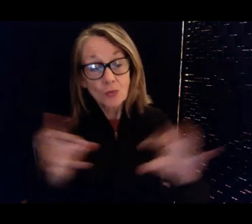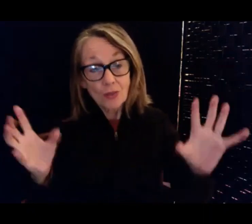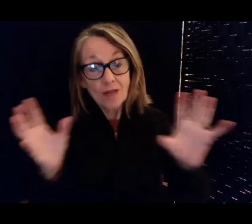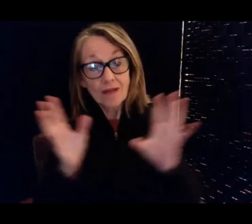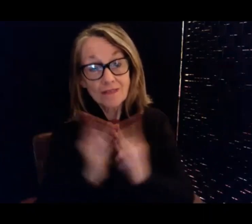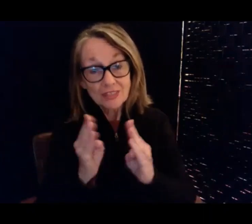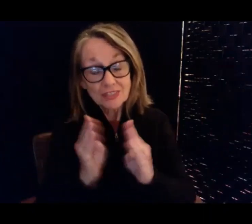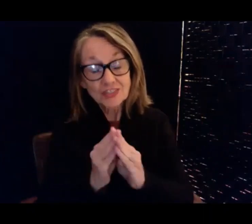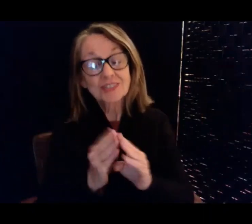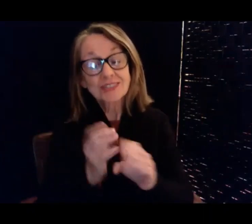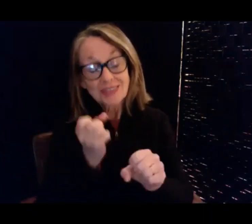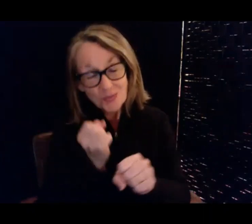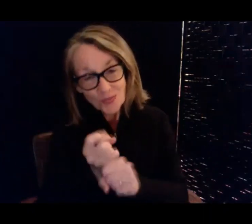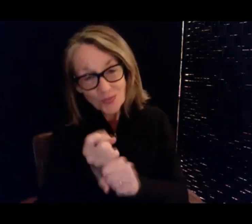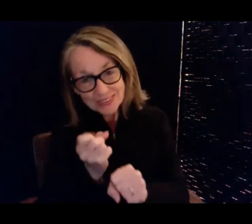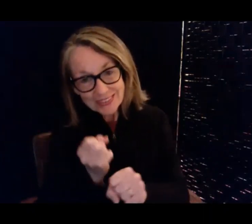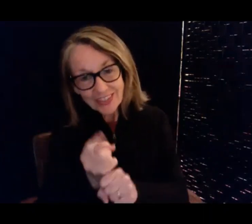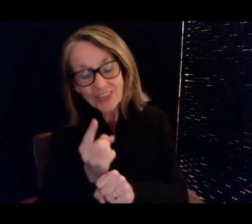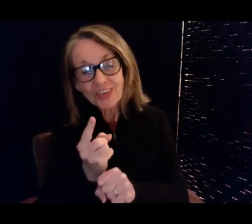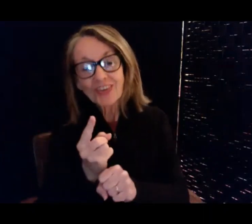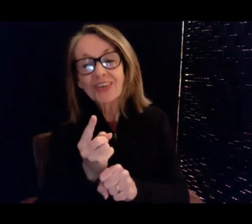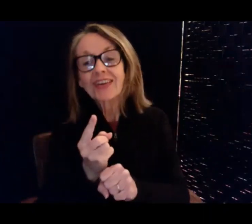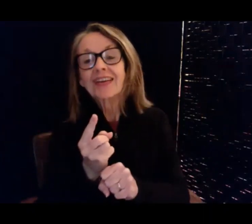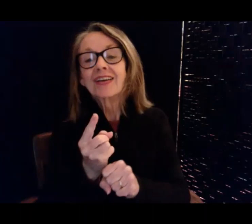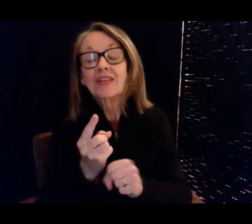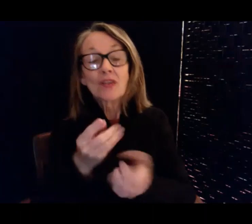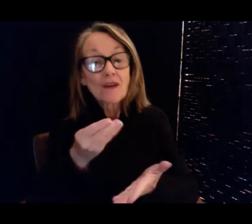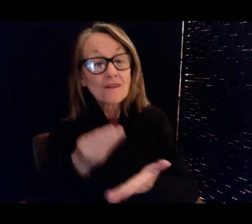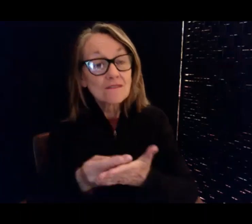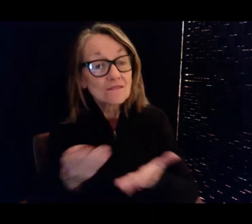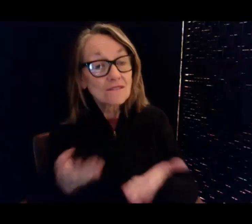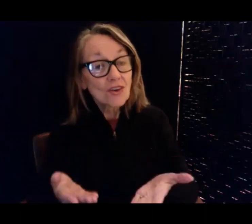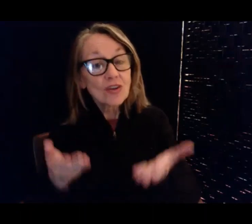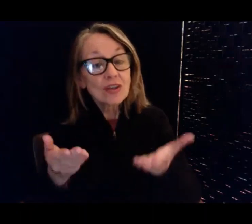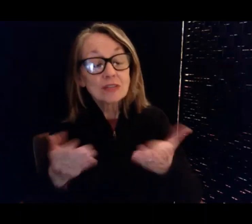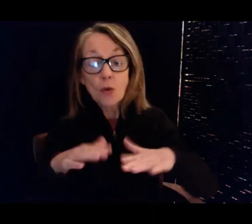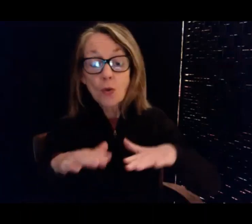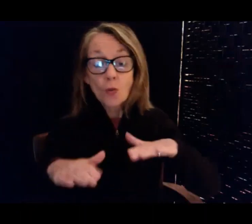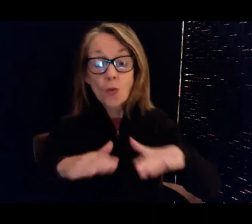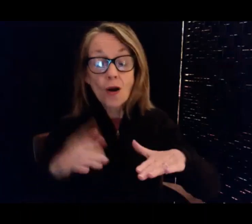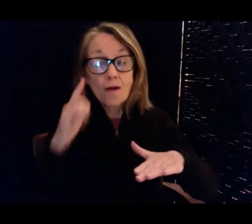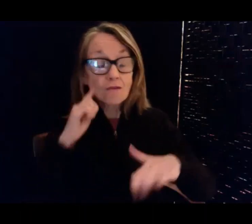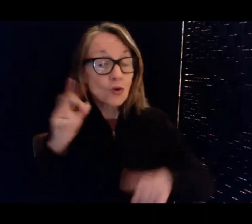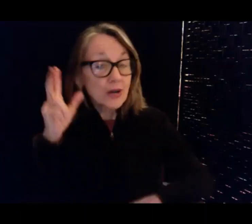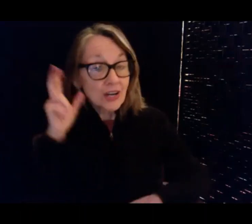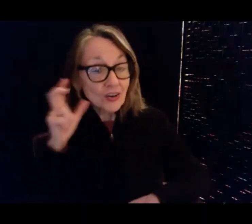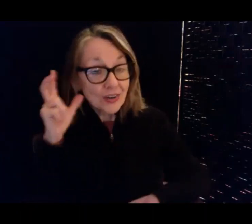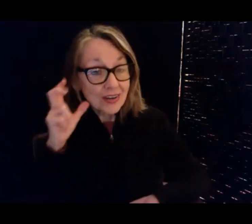their fundraising walk for hearing event it's held in many cities throughout the